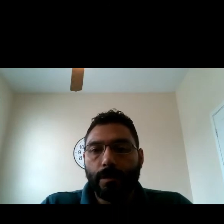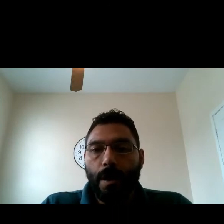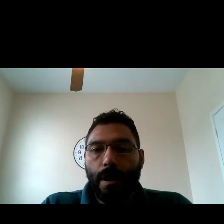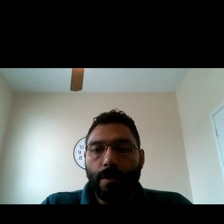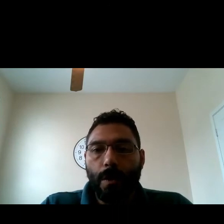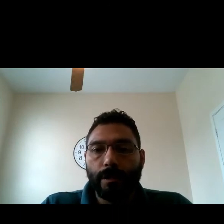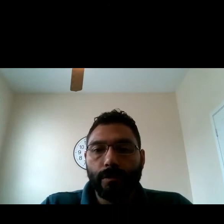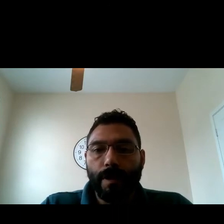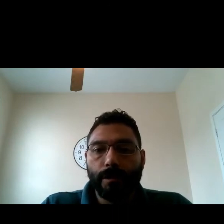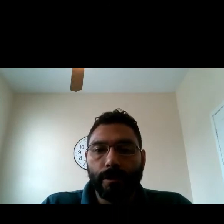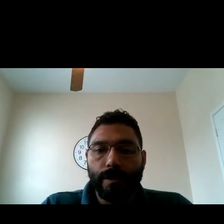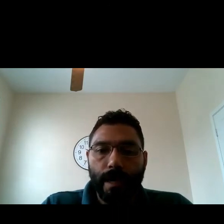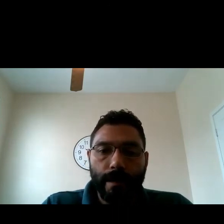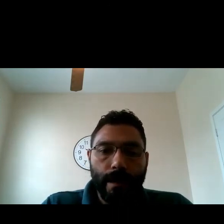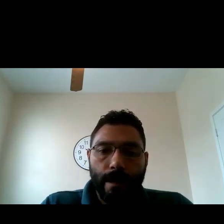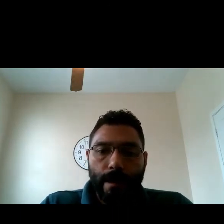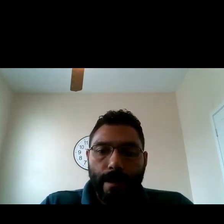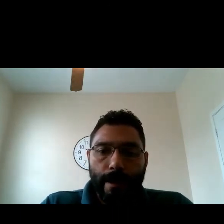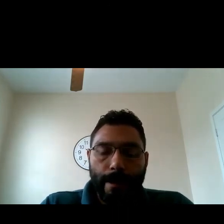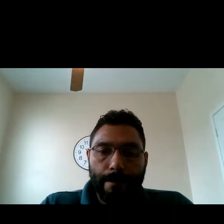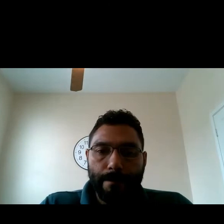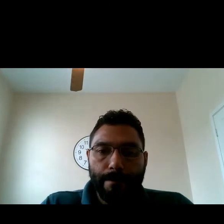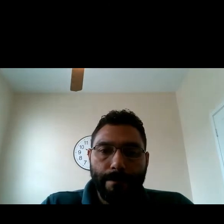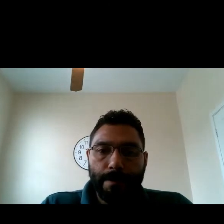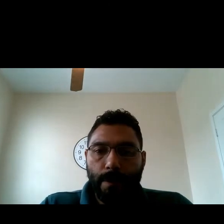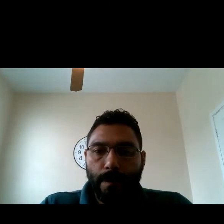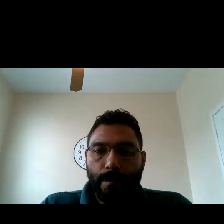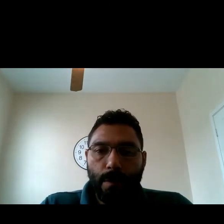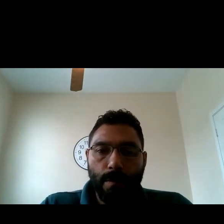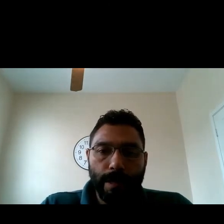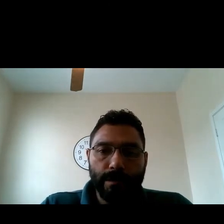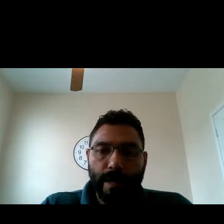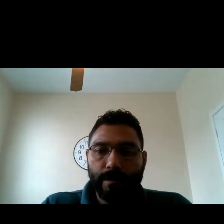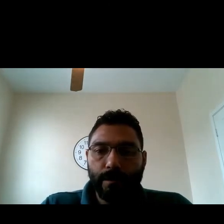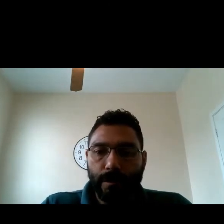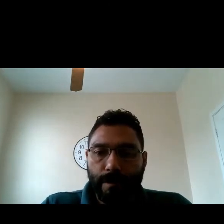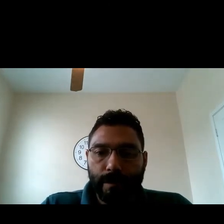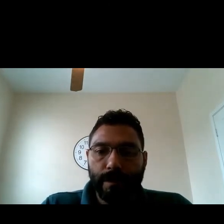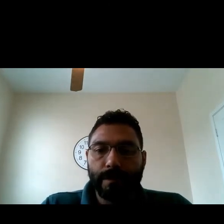so our goal is to make sure that people who are wanting to access those services,